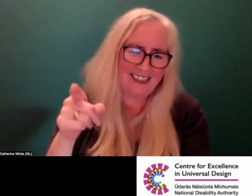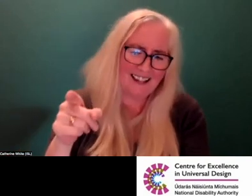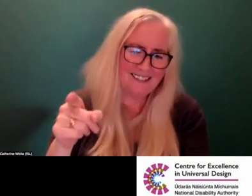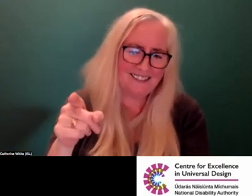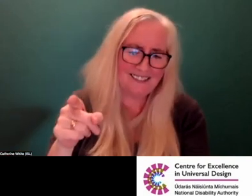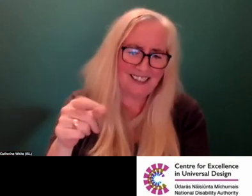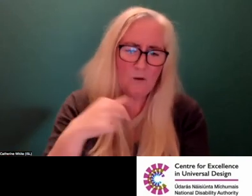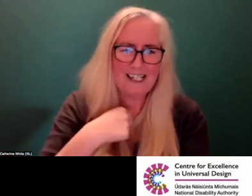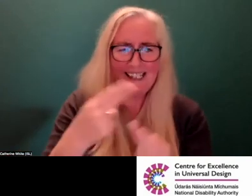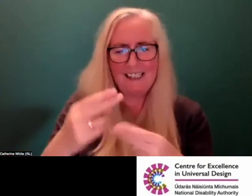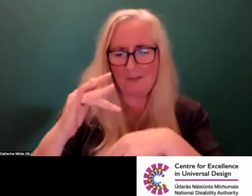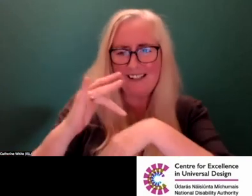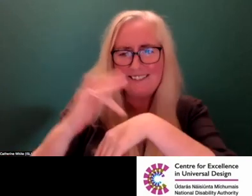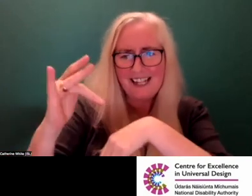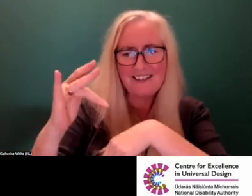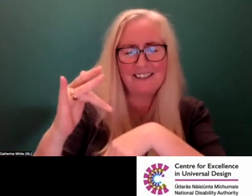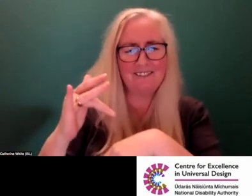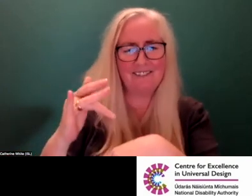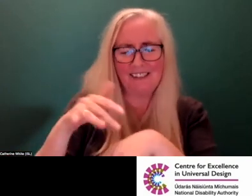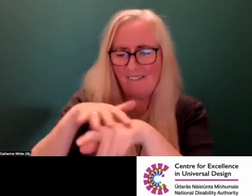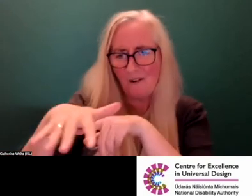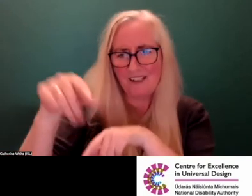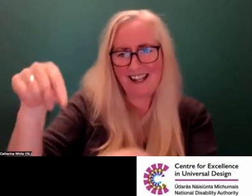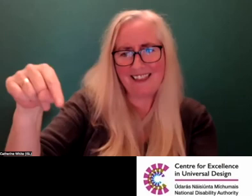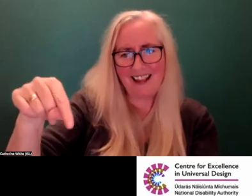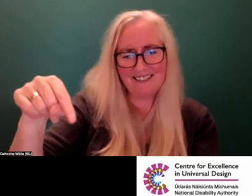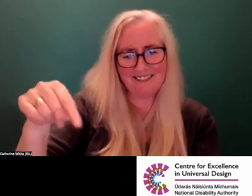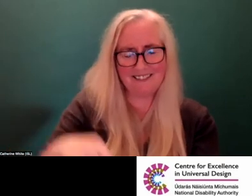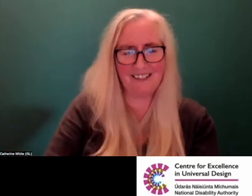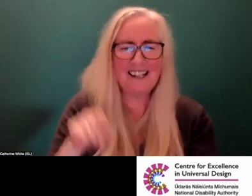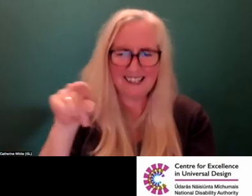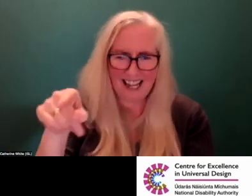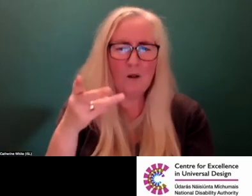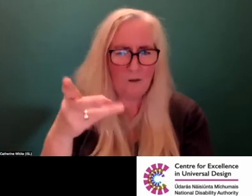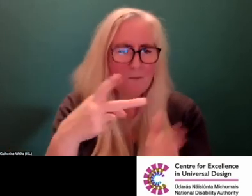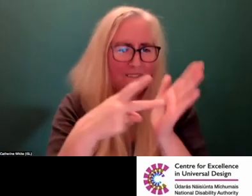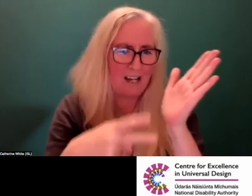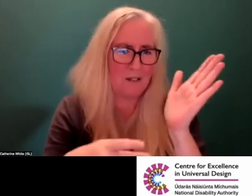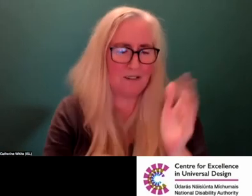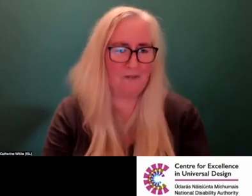And so I think our sensitivity to be able to inform that I think would be invaluable.